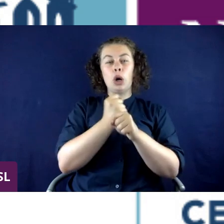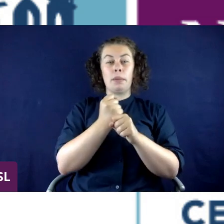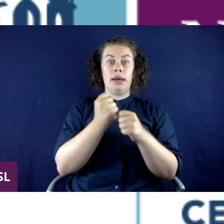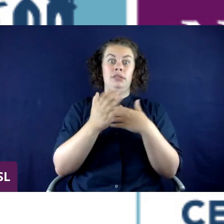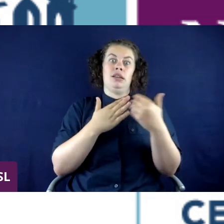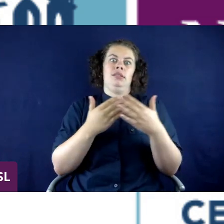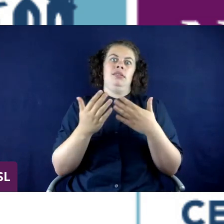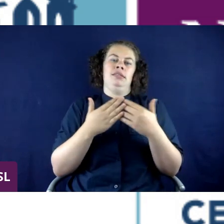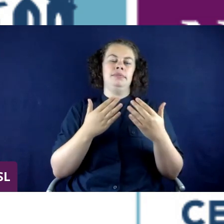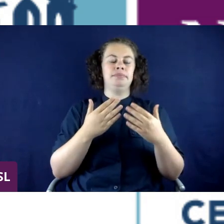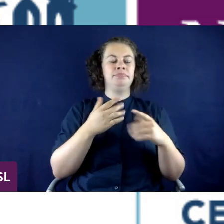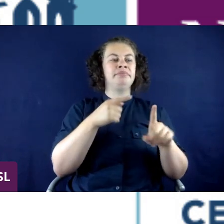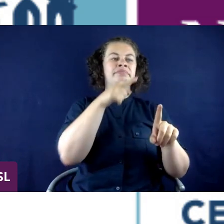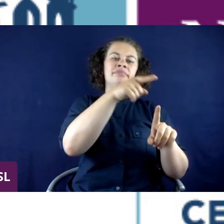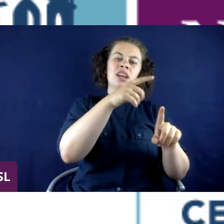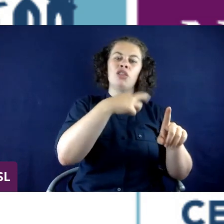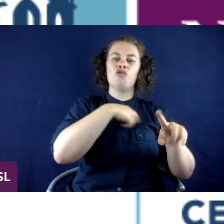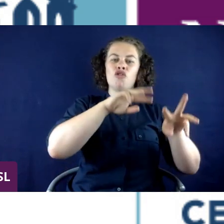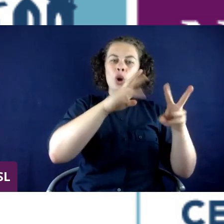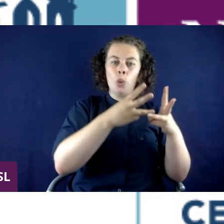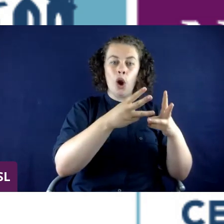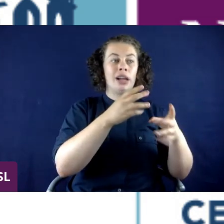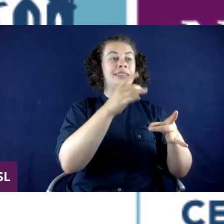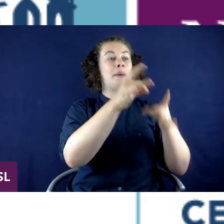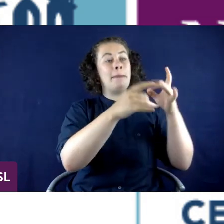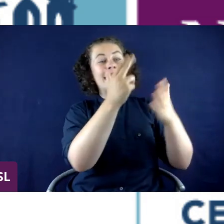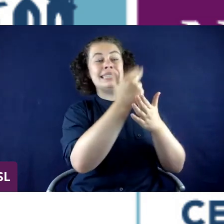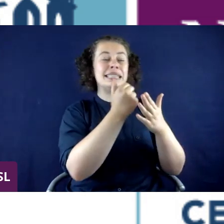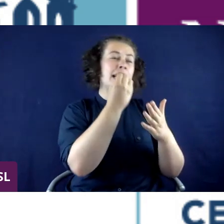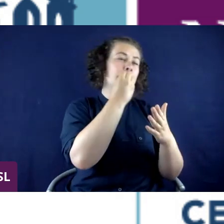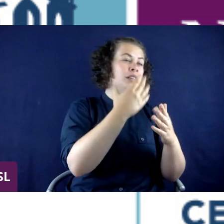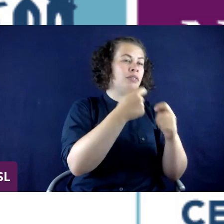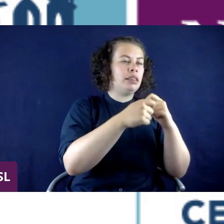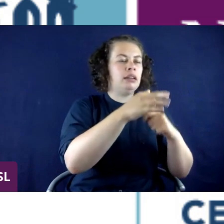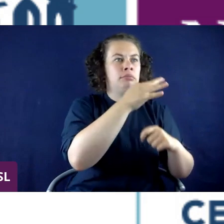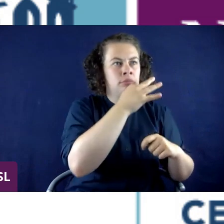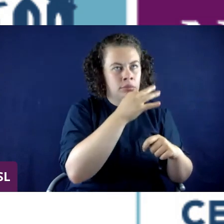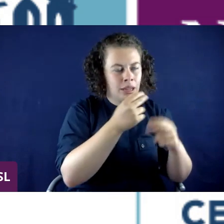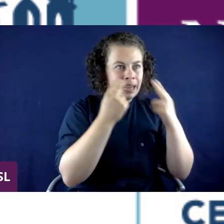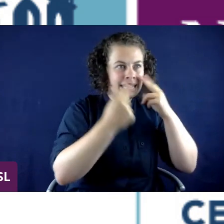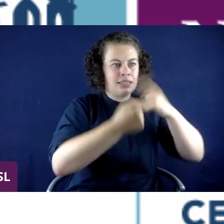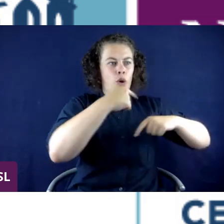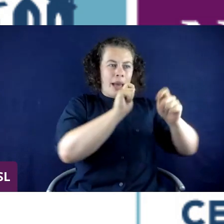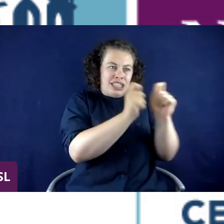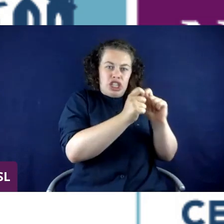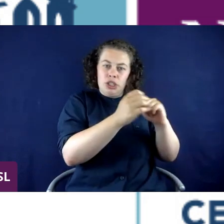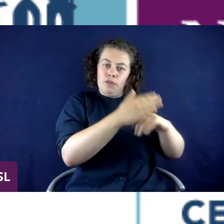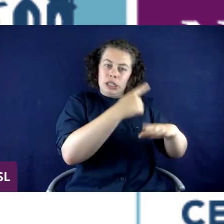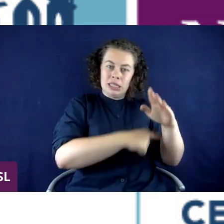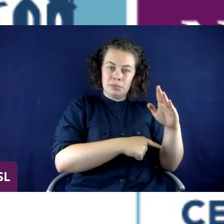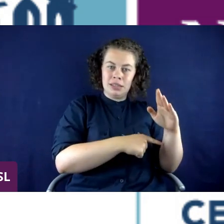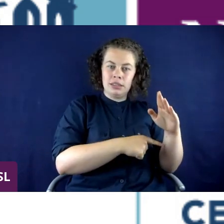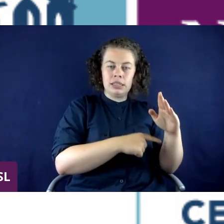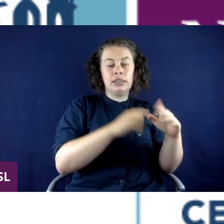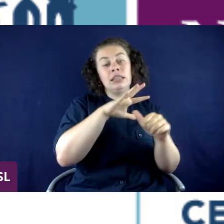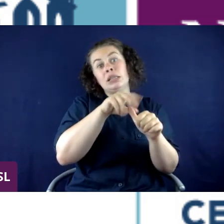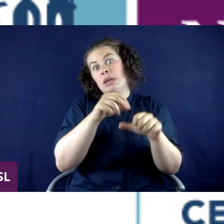we think about retrofitting in a lot of spaces, and again, we are still in the space of thinking about infrastructure and